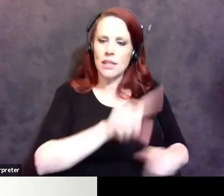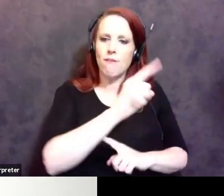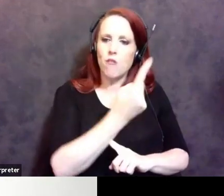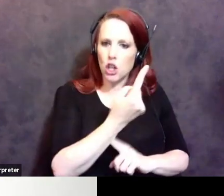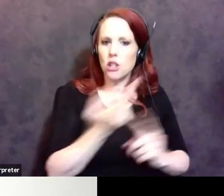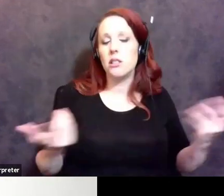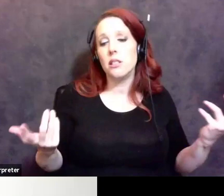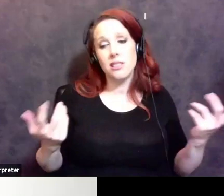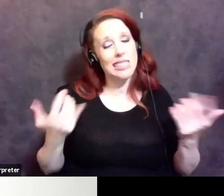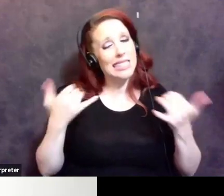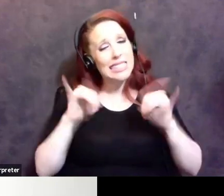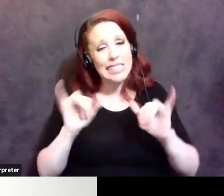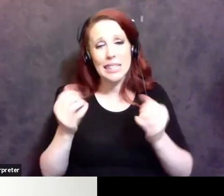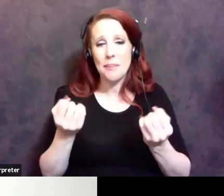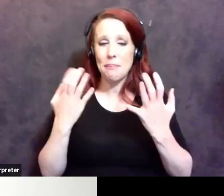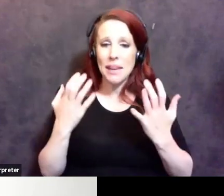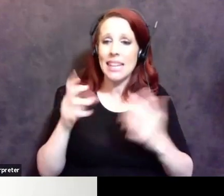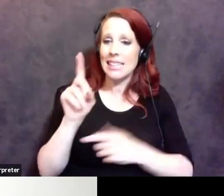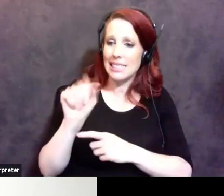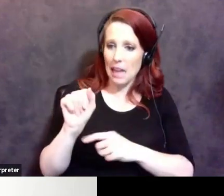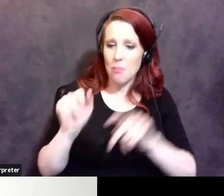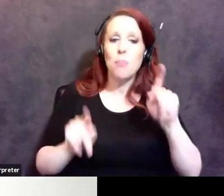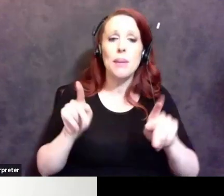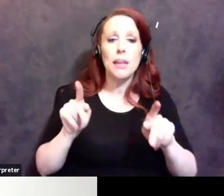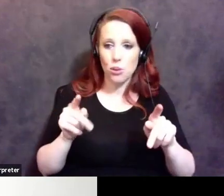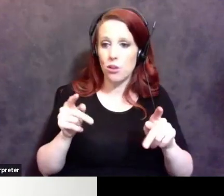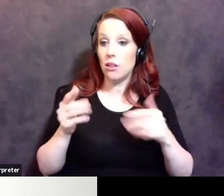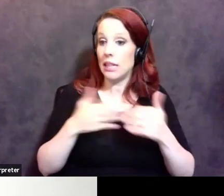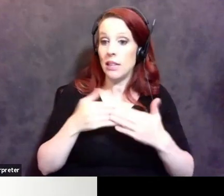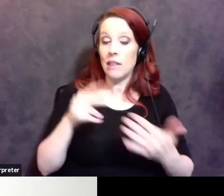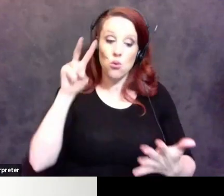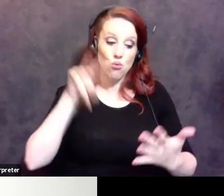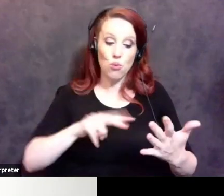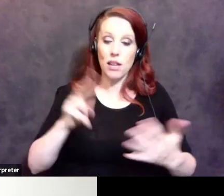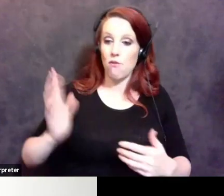and if you read formal documents people often use person first language. That's still at